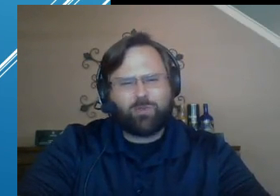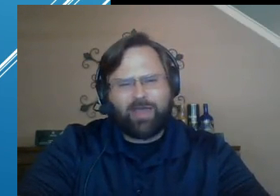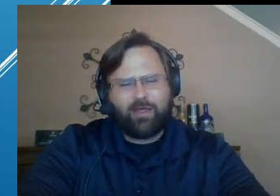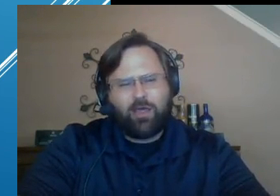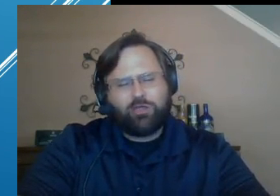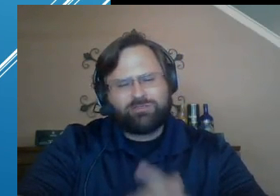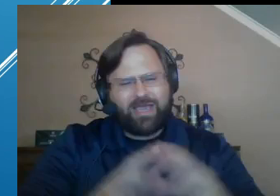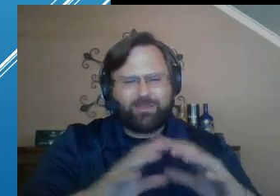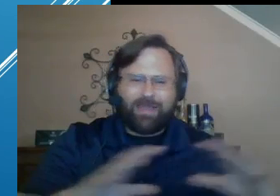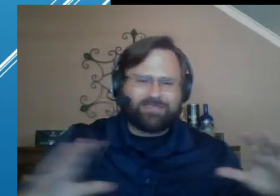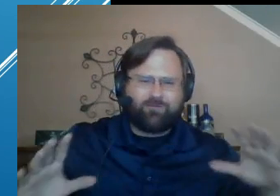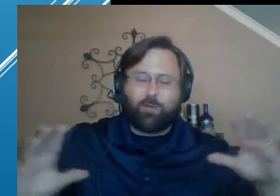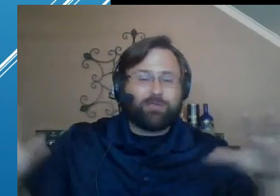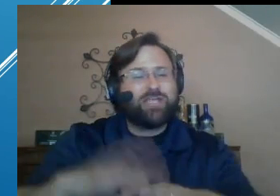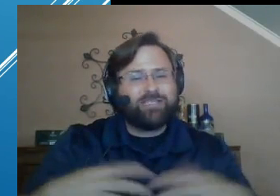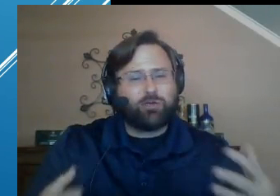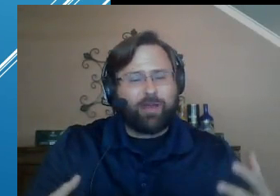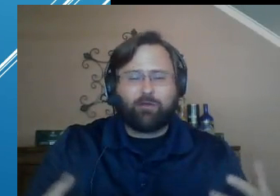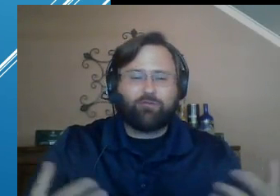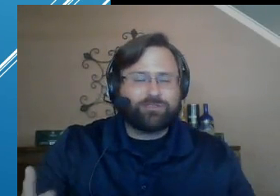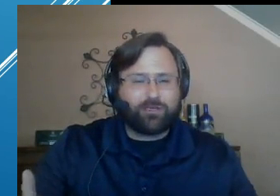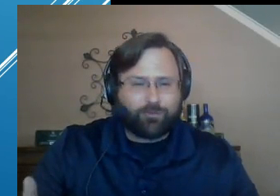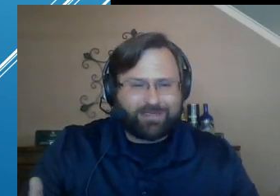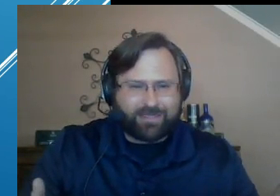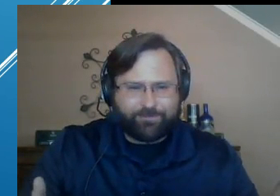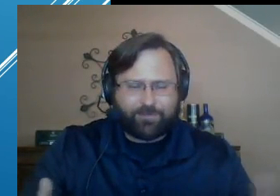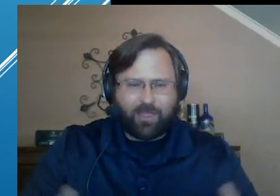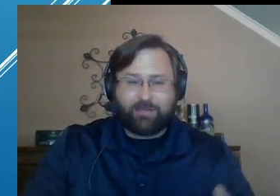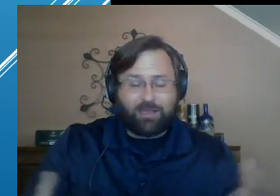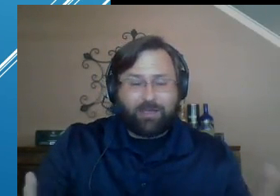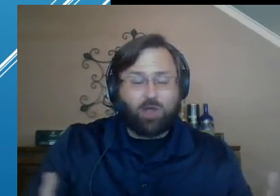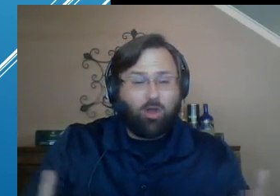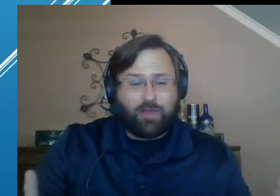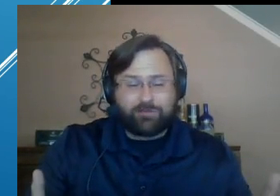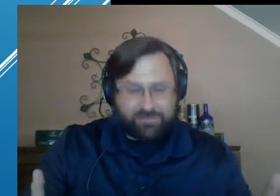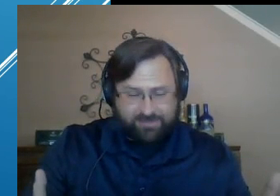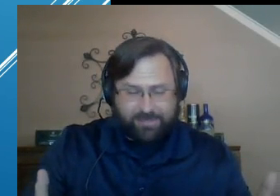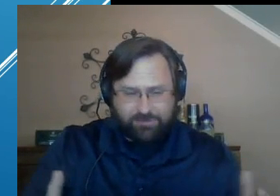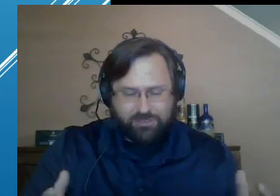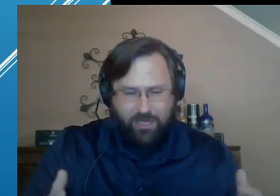is when you take the basic form and you change it around for a particular reason and language all languages it seems